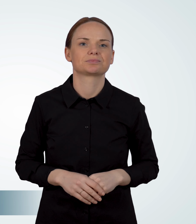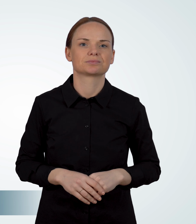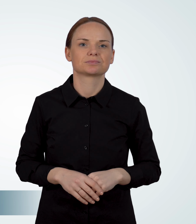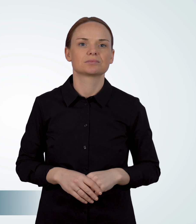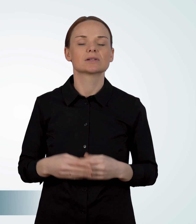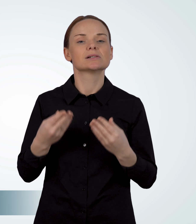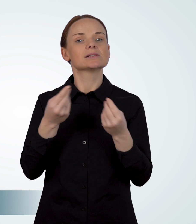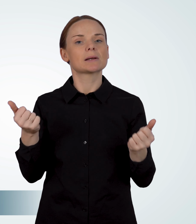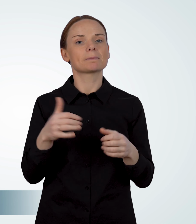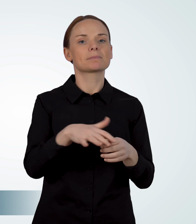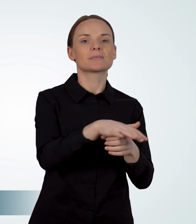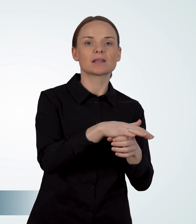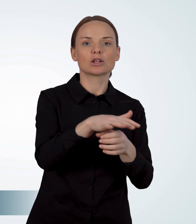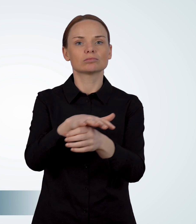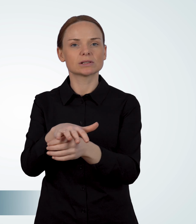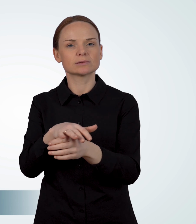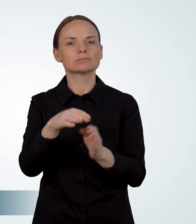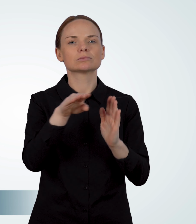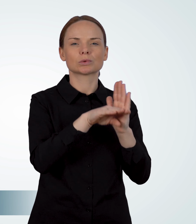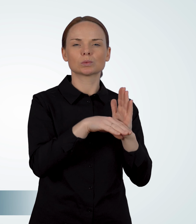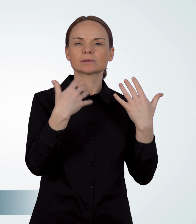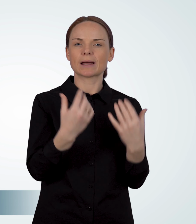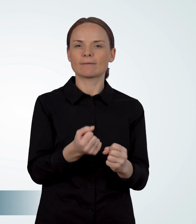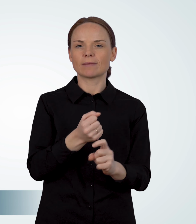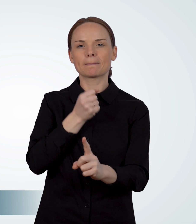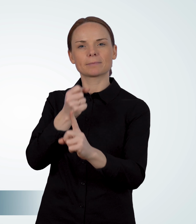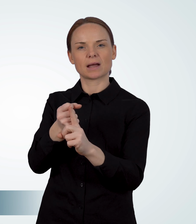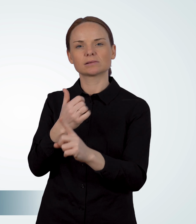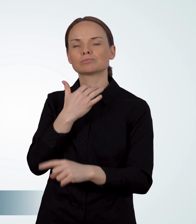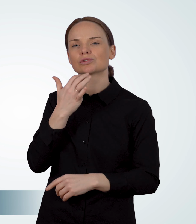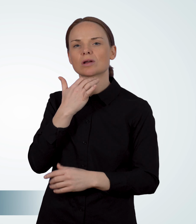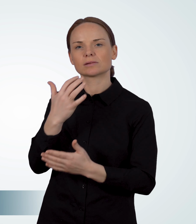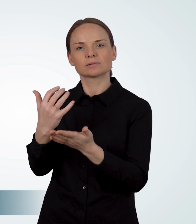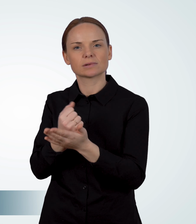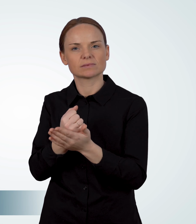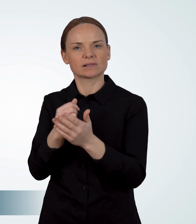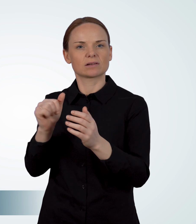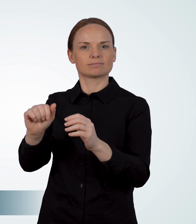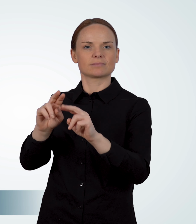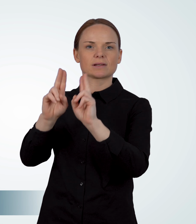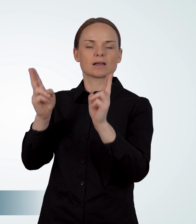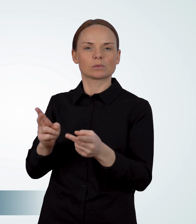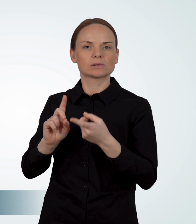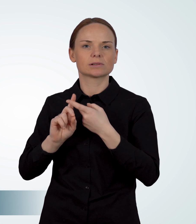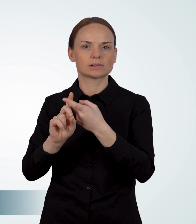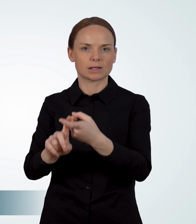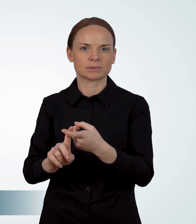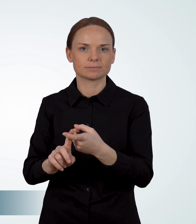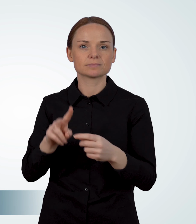In some areas, rules can affect the cost, safety and sustainability of housing.